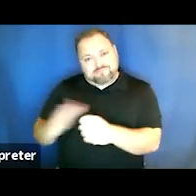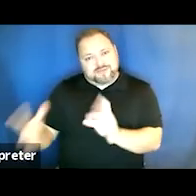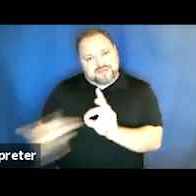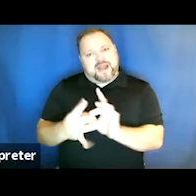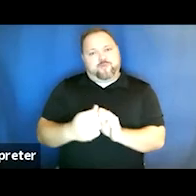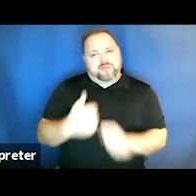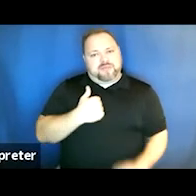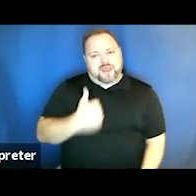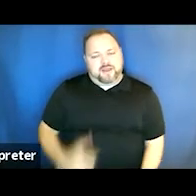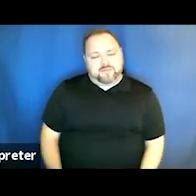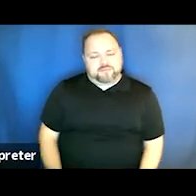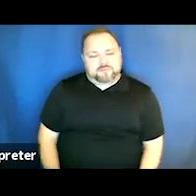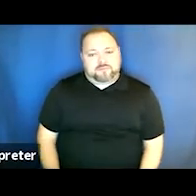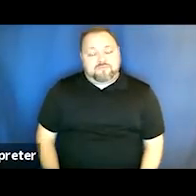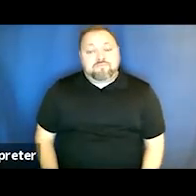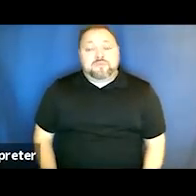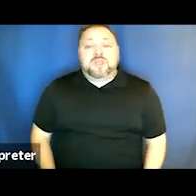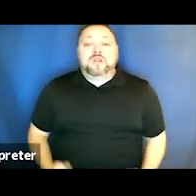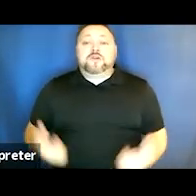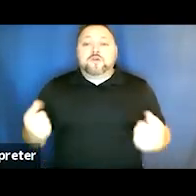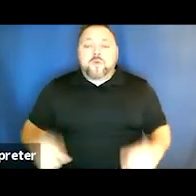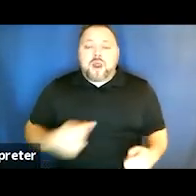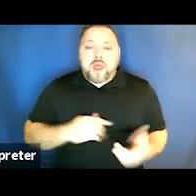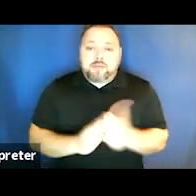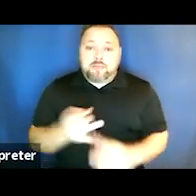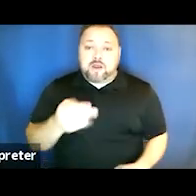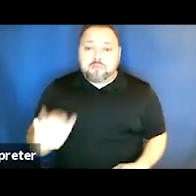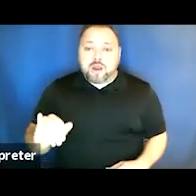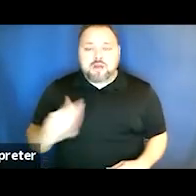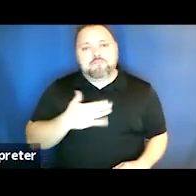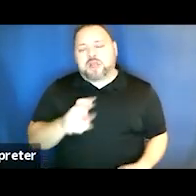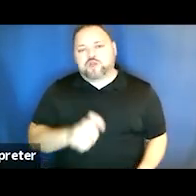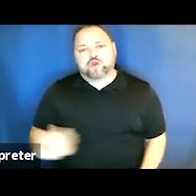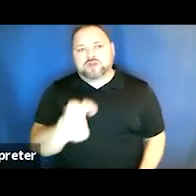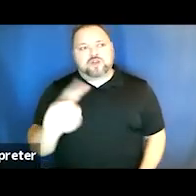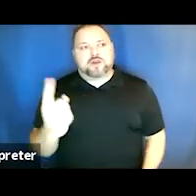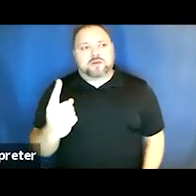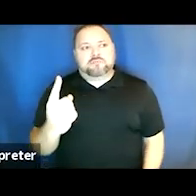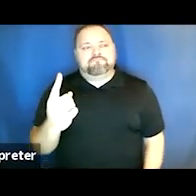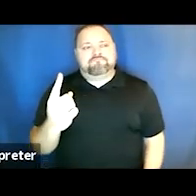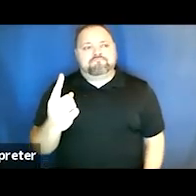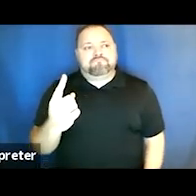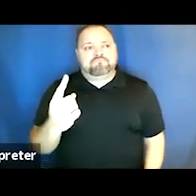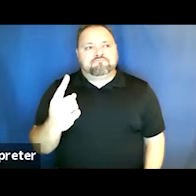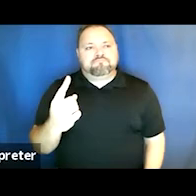When I became hearing impaired, my journey just threw me way of course.